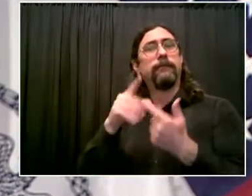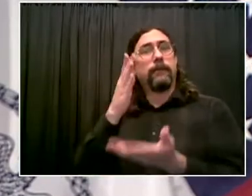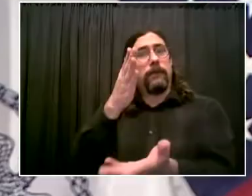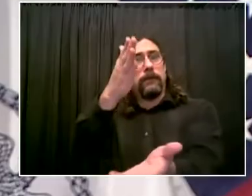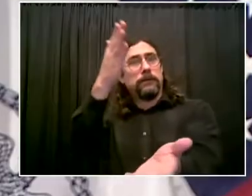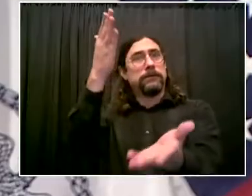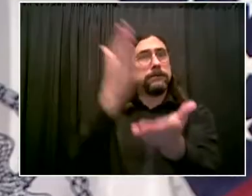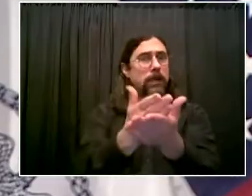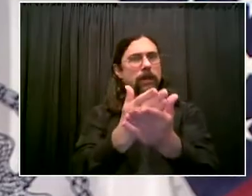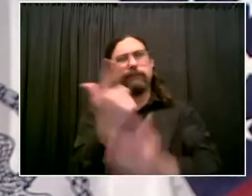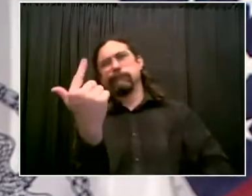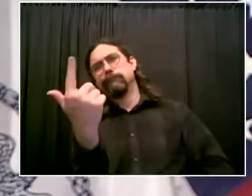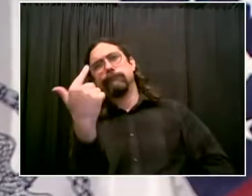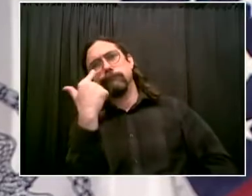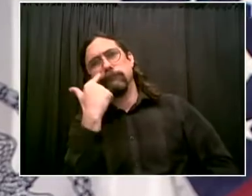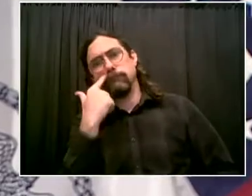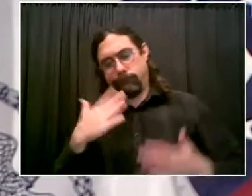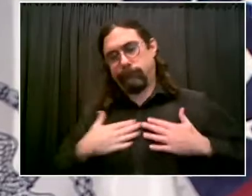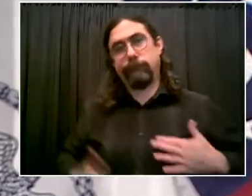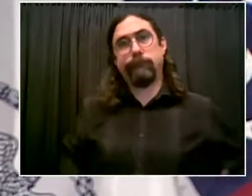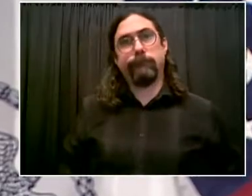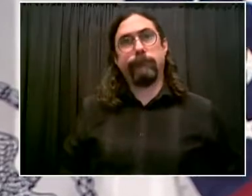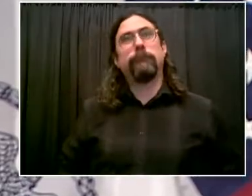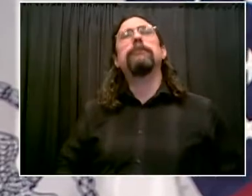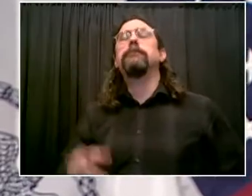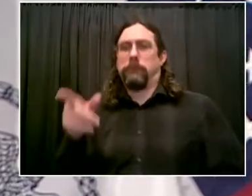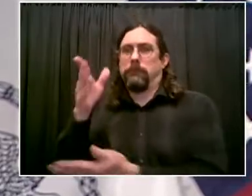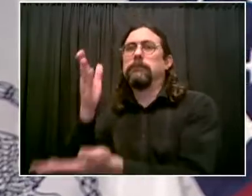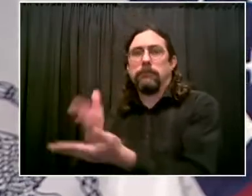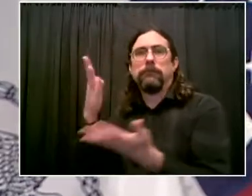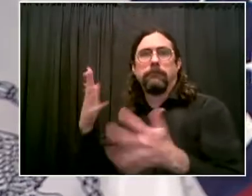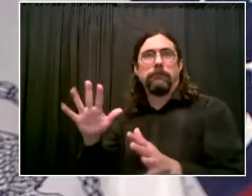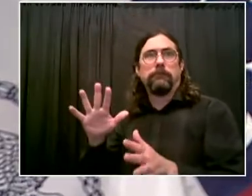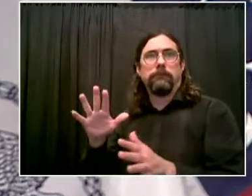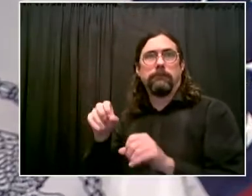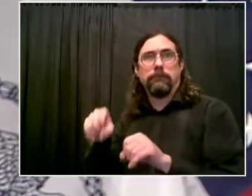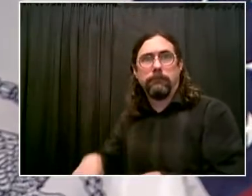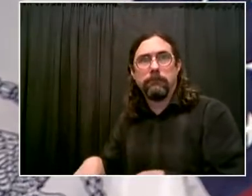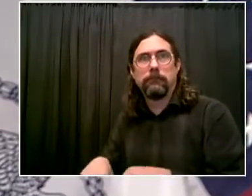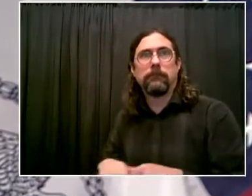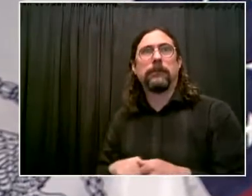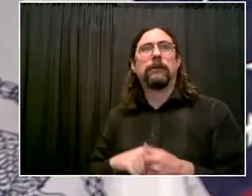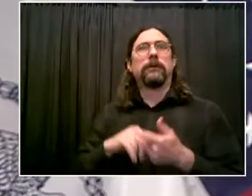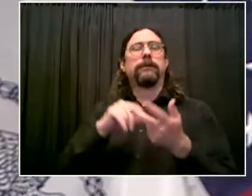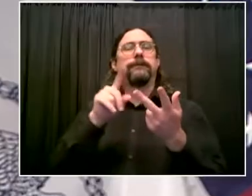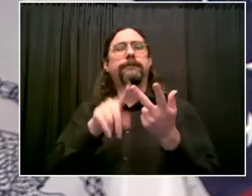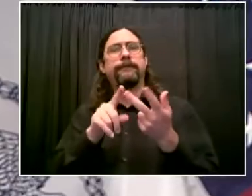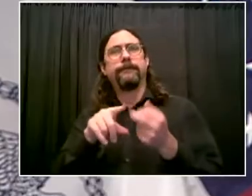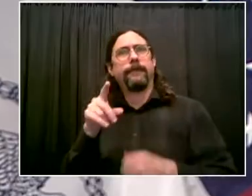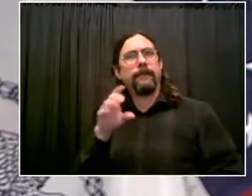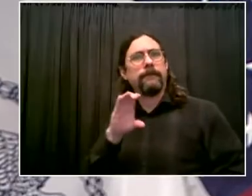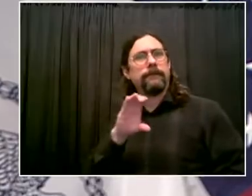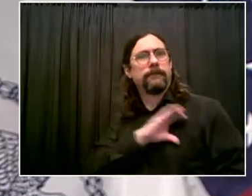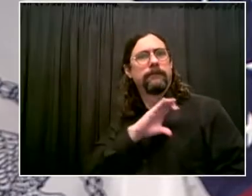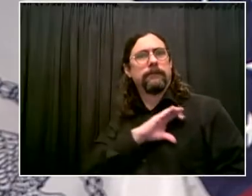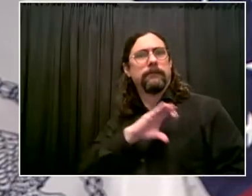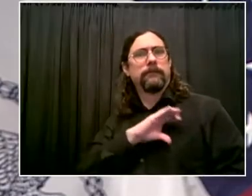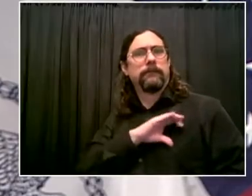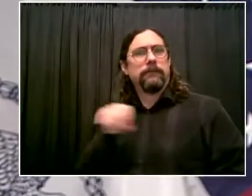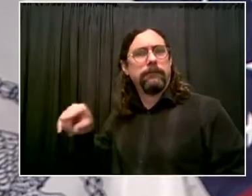STOP AND FSKRI. DE-ESCAALTION TRAINING, IMPLICITAS TI. FEWEARRESTS H ES INCARN. NEIGHBORHOOD POLICING, A LOT OF THINGS THAT WORK. BUT WE HAVE TO KEEP CHANGING THE CULTURE.